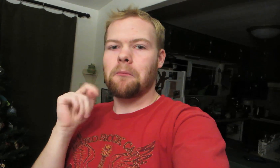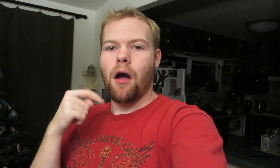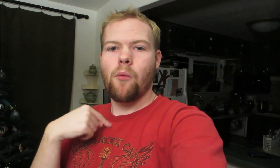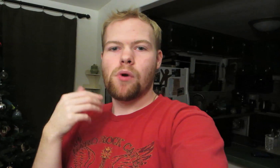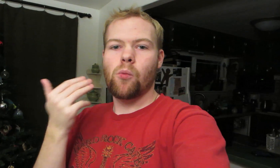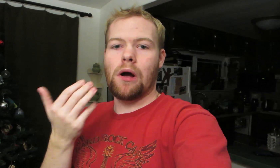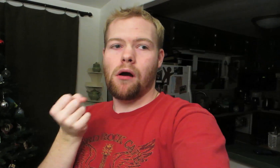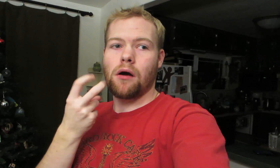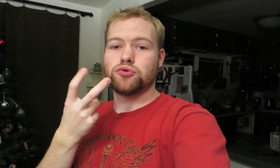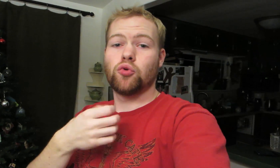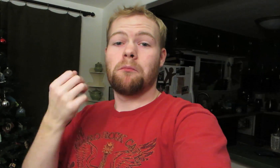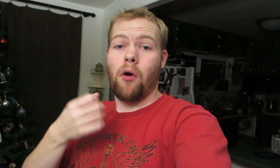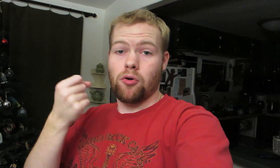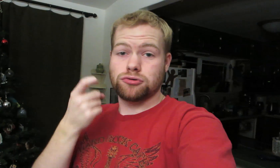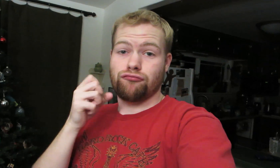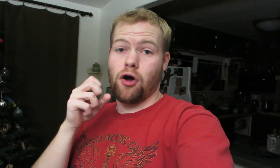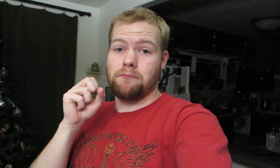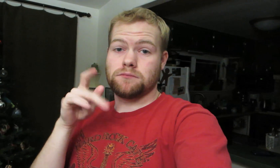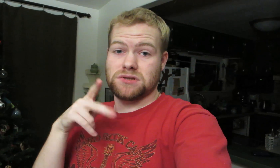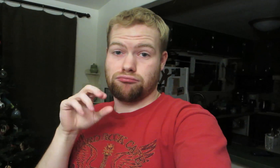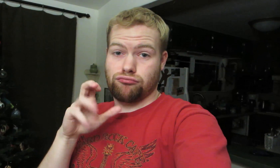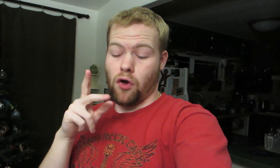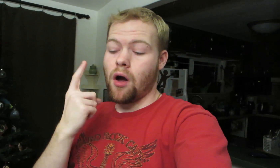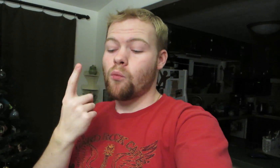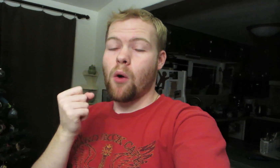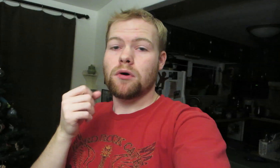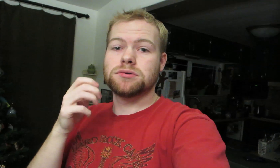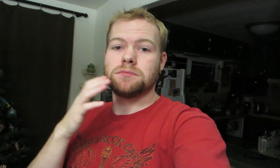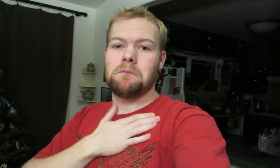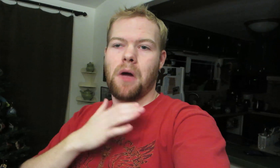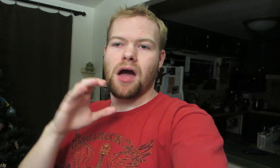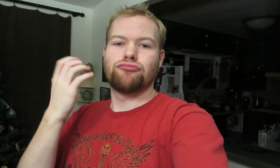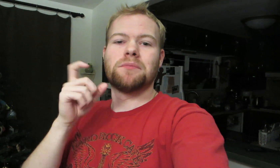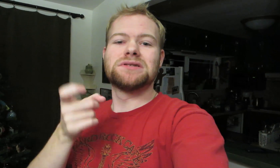But we went ahead and got two bottles from Skip Rock. One was my Christmas gift.